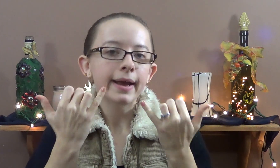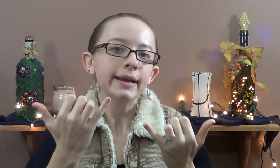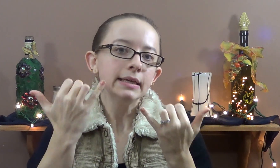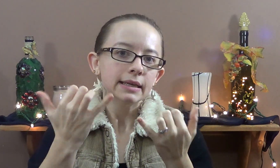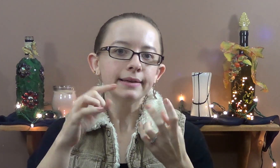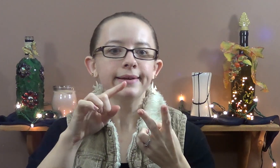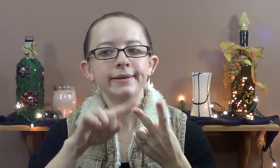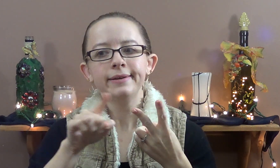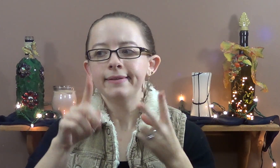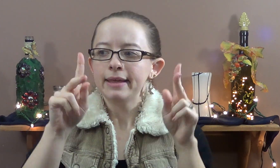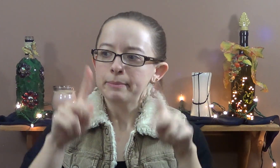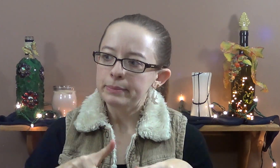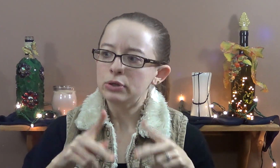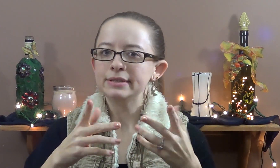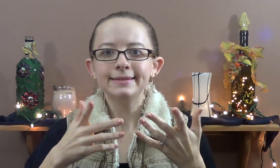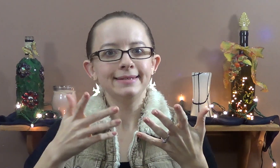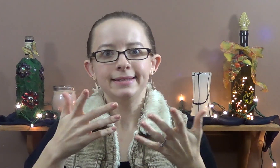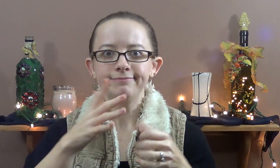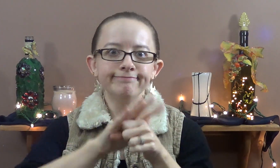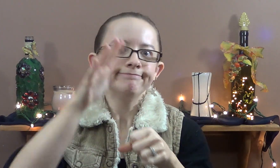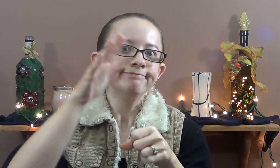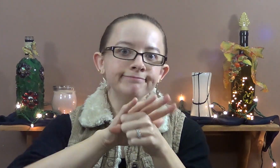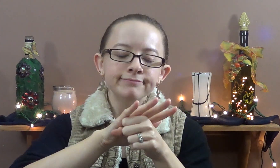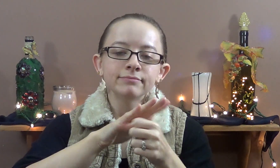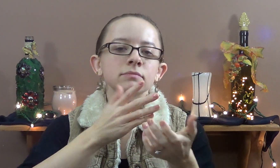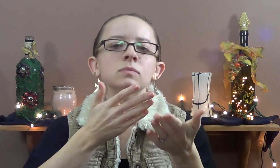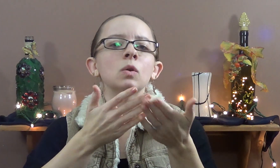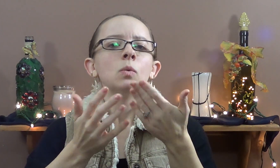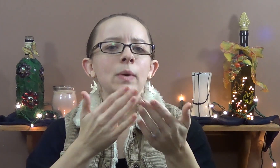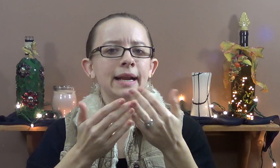include like "the person is crying now", umm "the person is